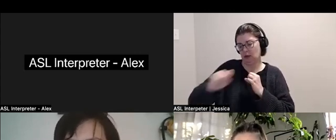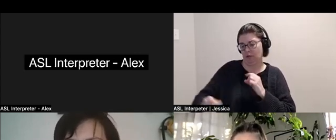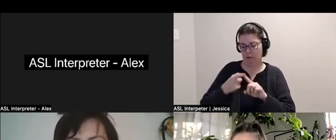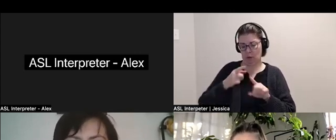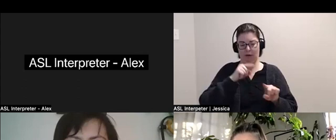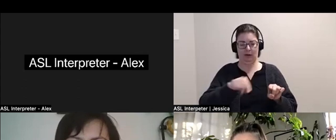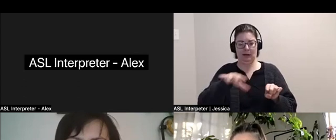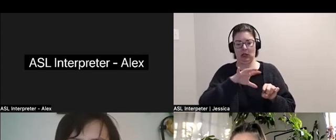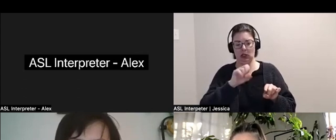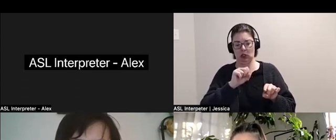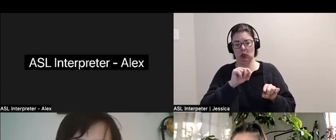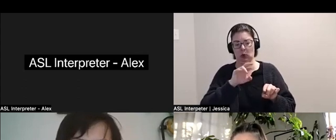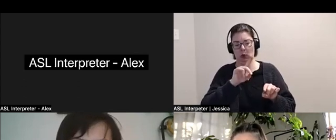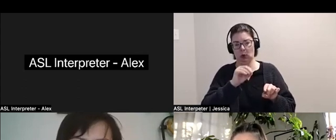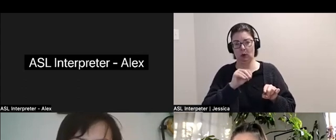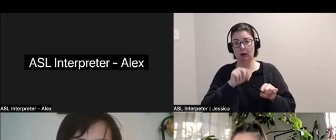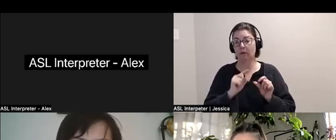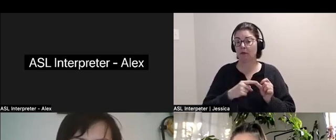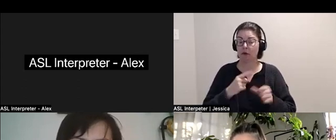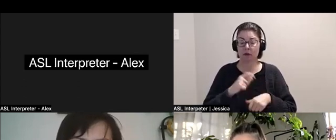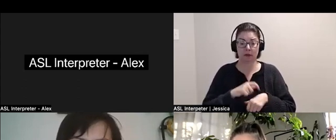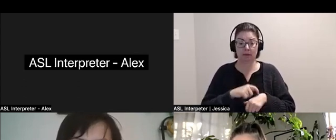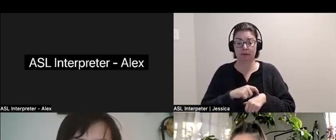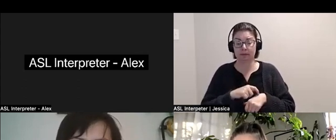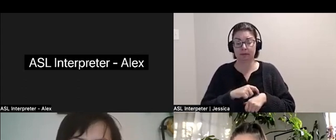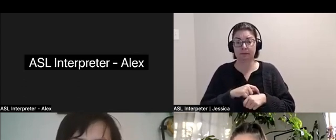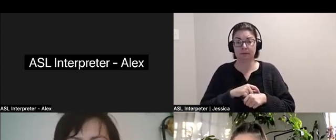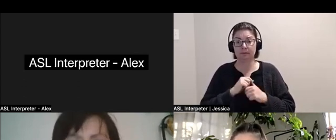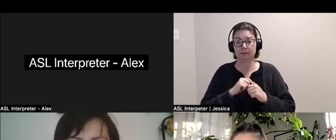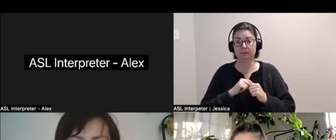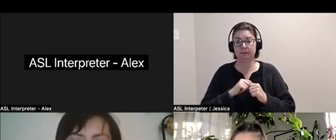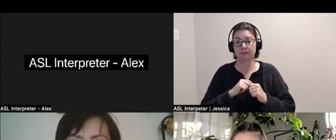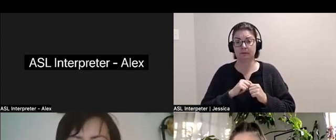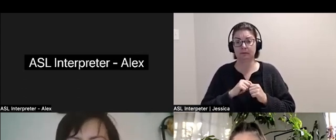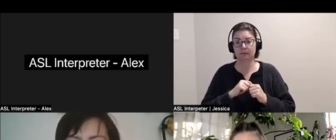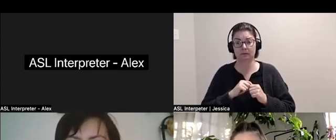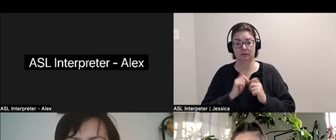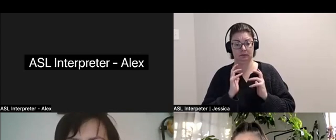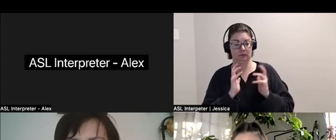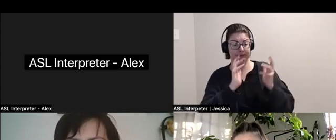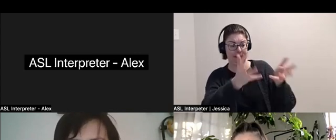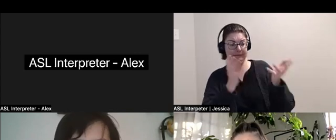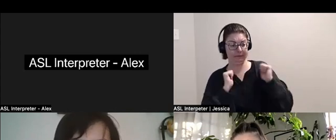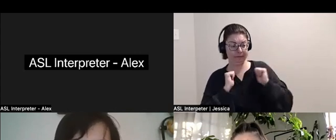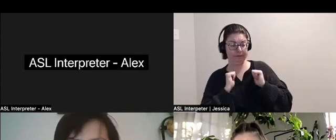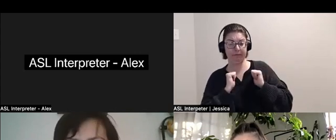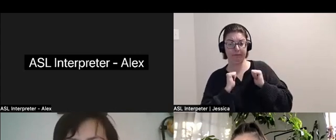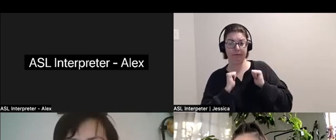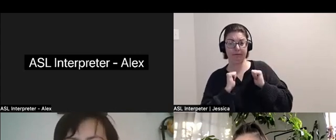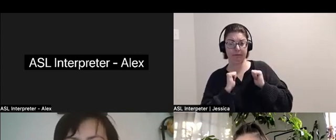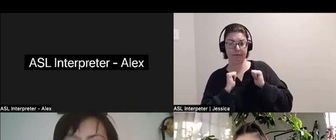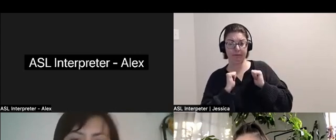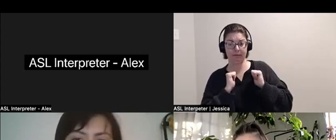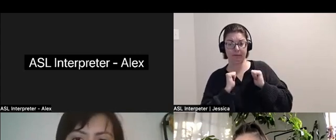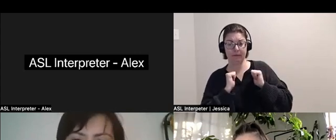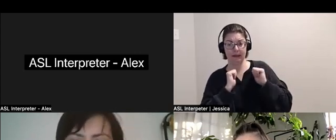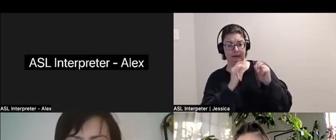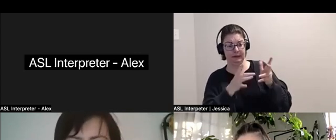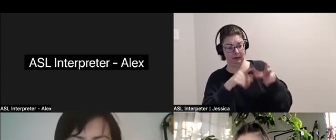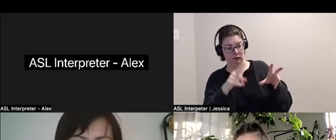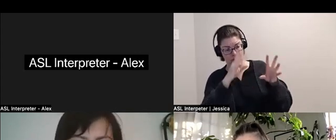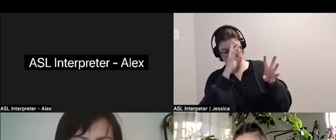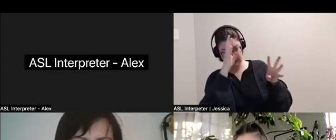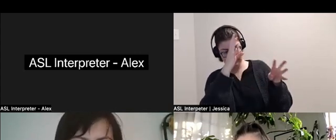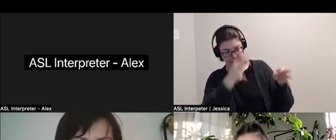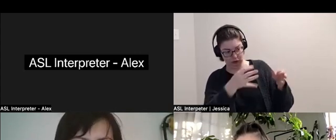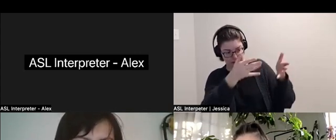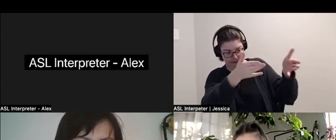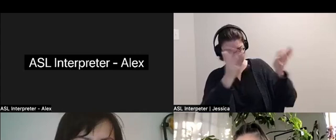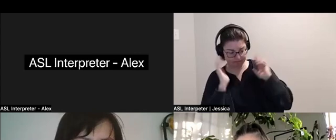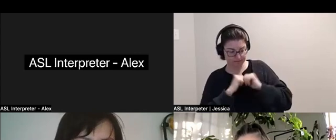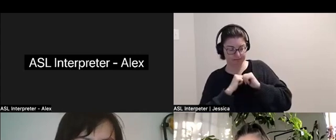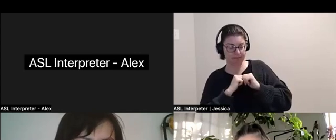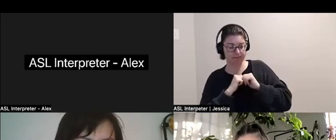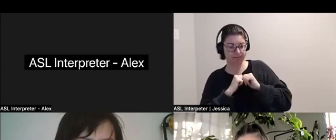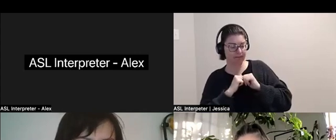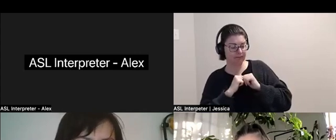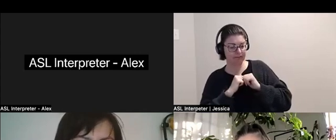And so this was the first time that, I just kind of gave the materials and let those creative decisions...